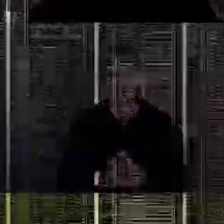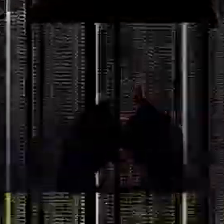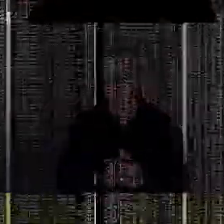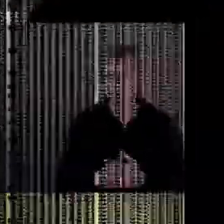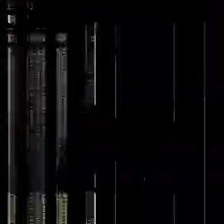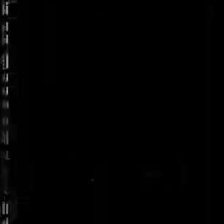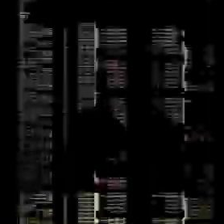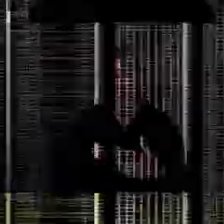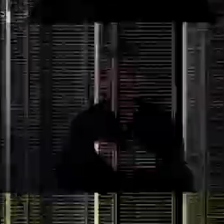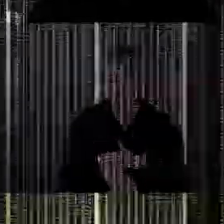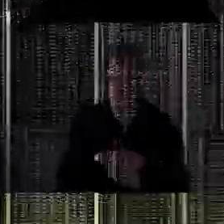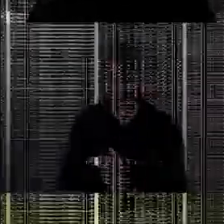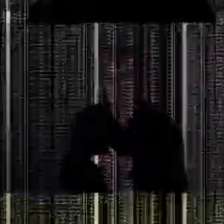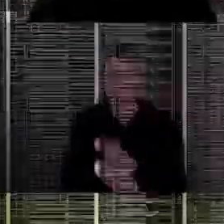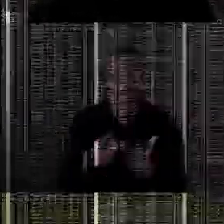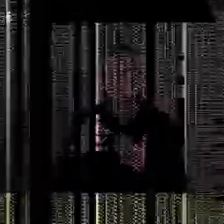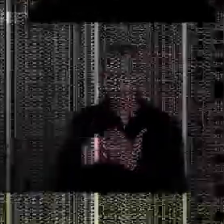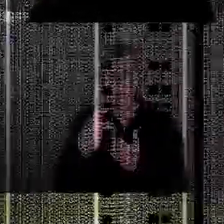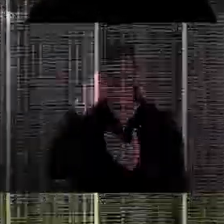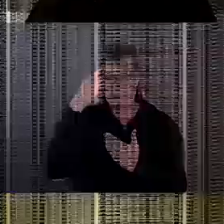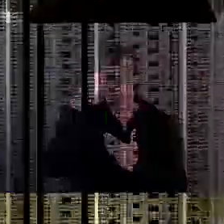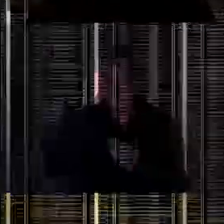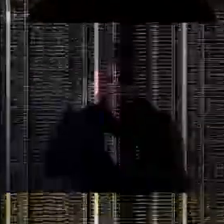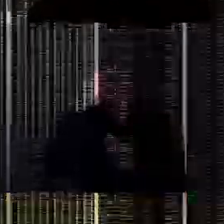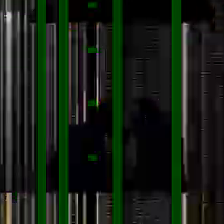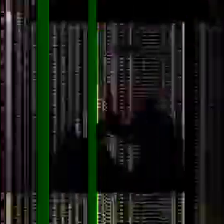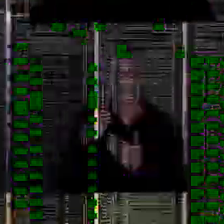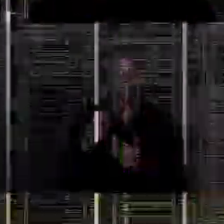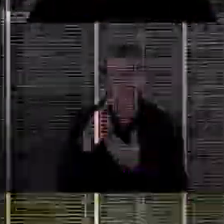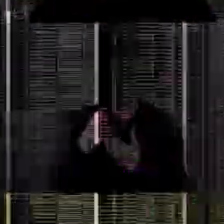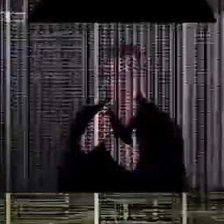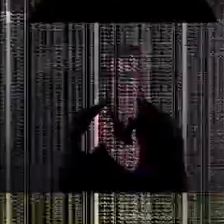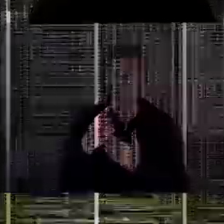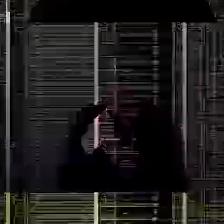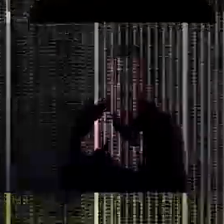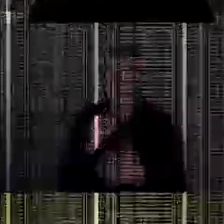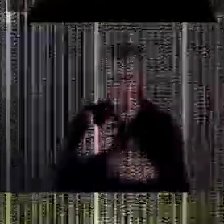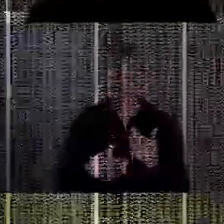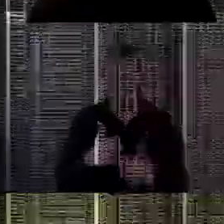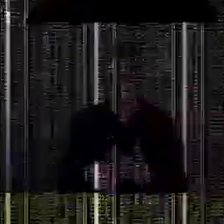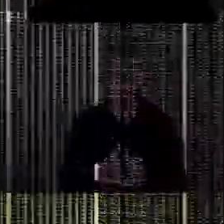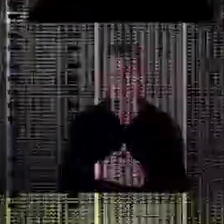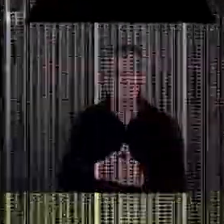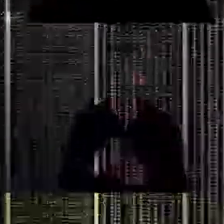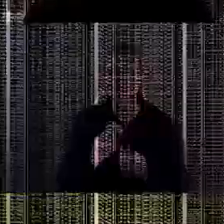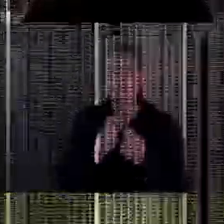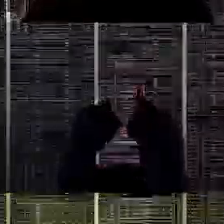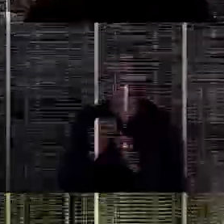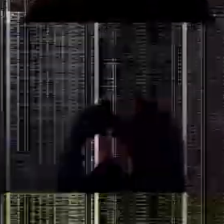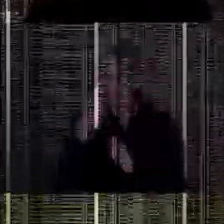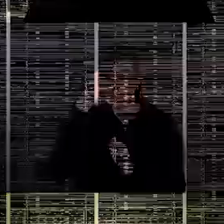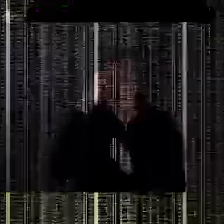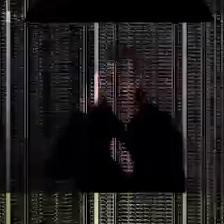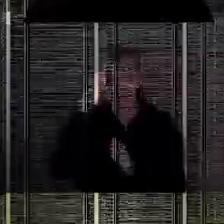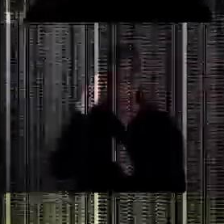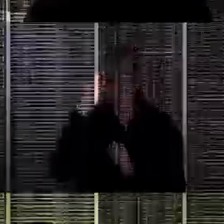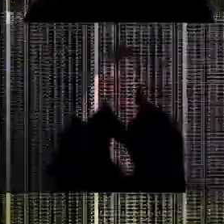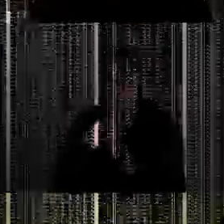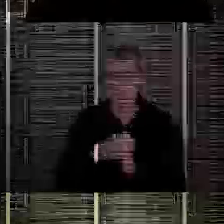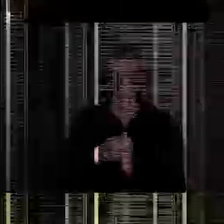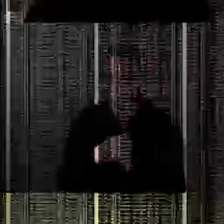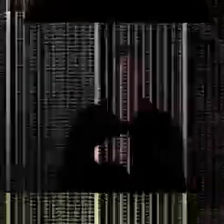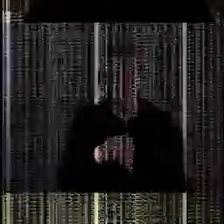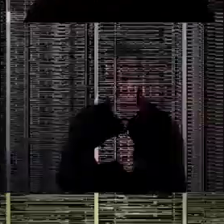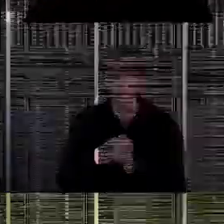accessibility is a project mentality is here, and changing that mentality is something you